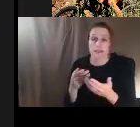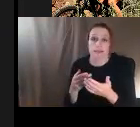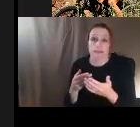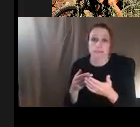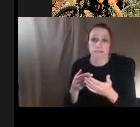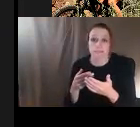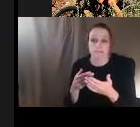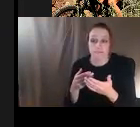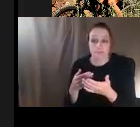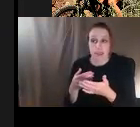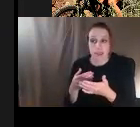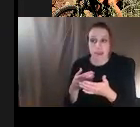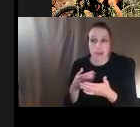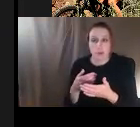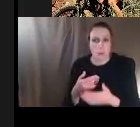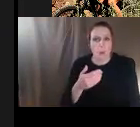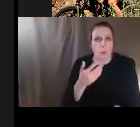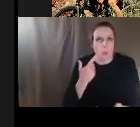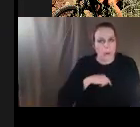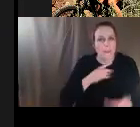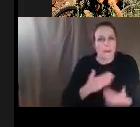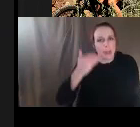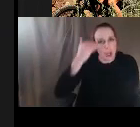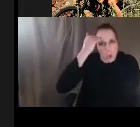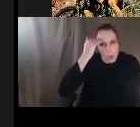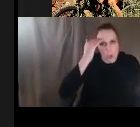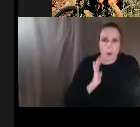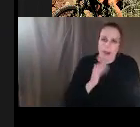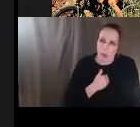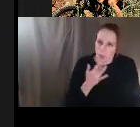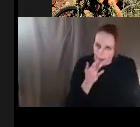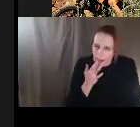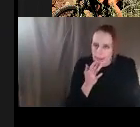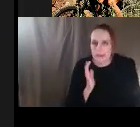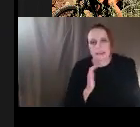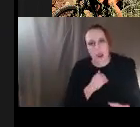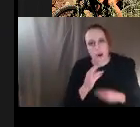own cultural war, worldview, and bias that we still had to revisit it.